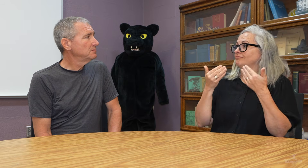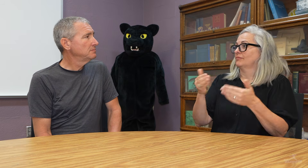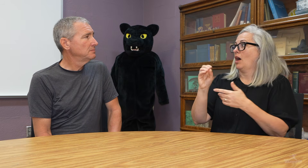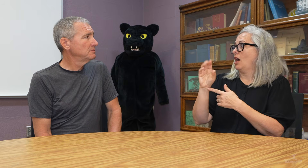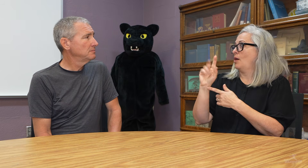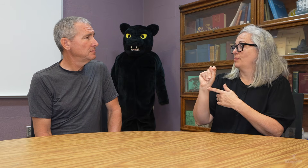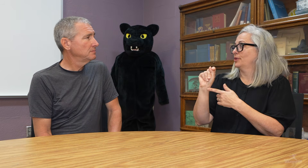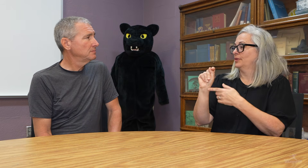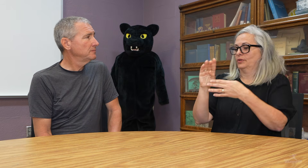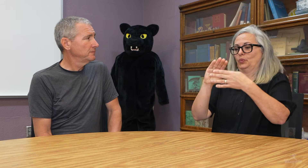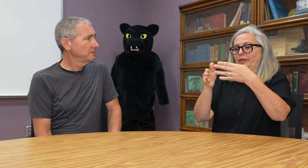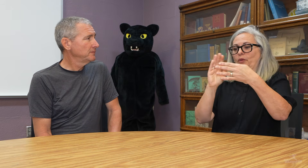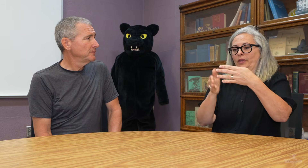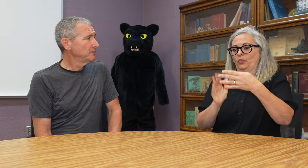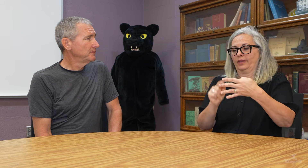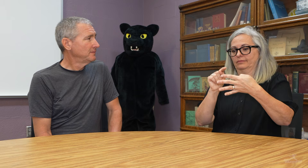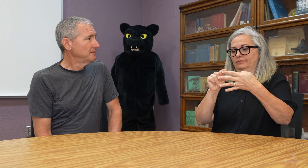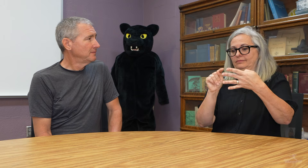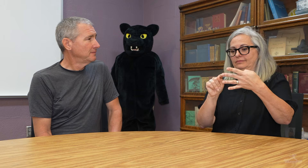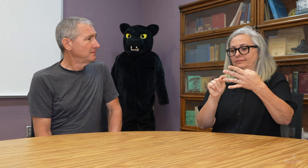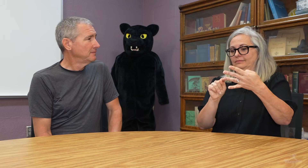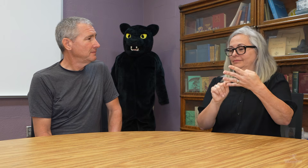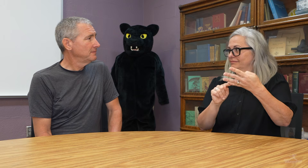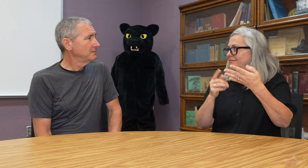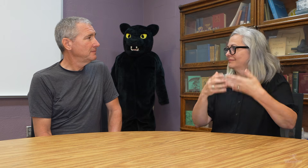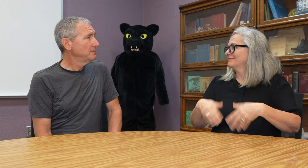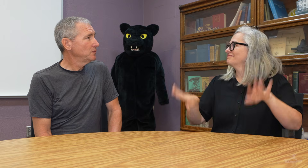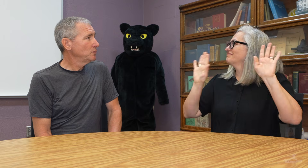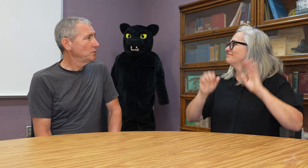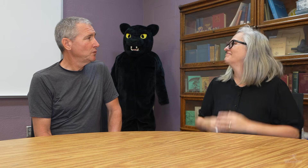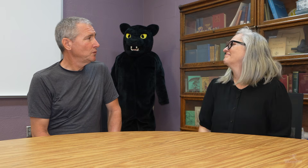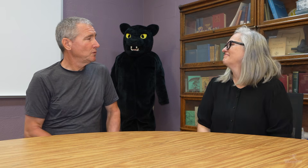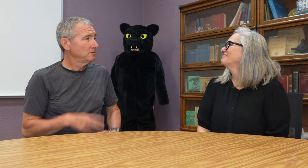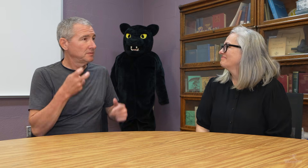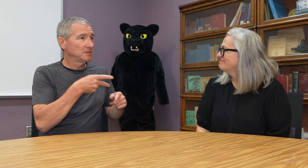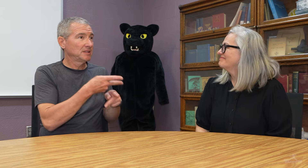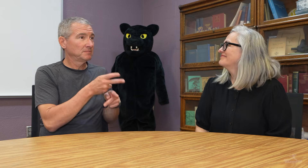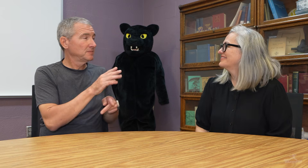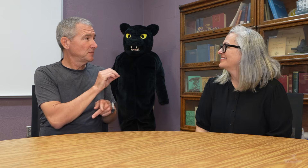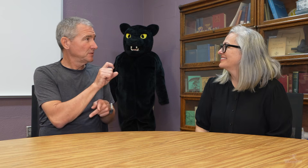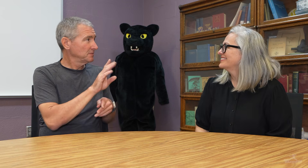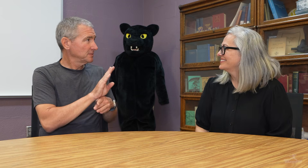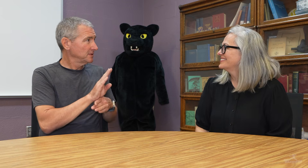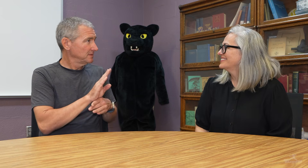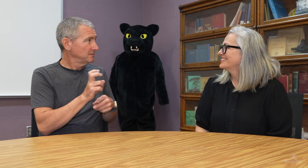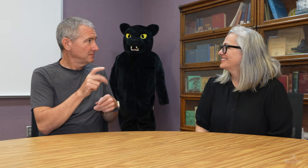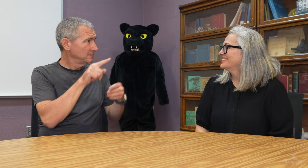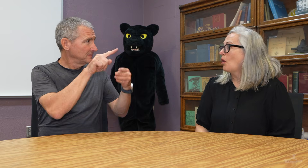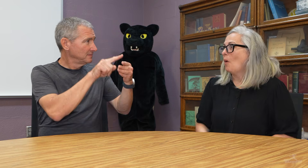By October, the event is live on weekends. So, October must be busy?